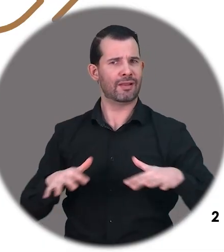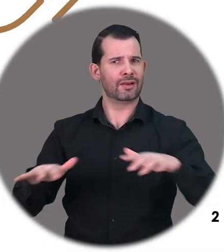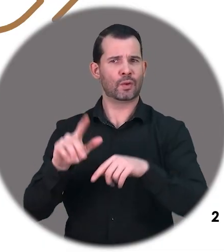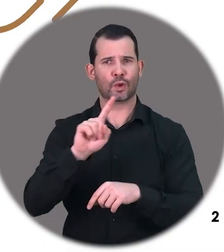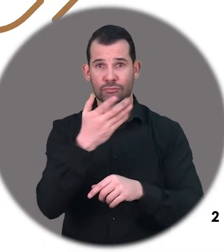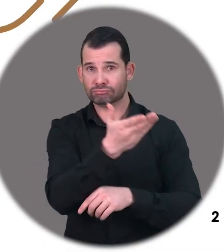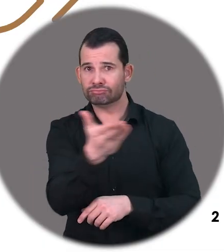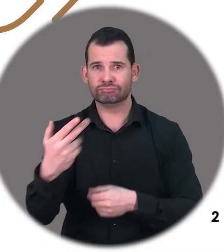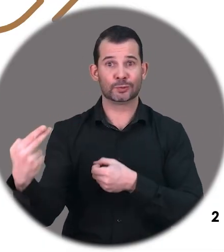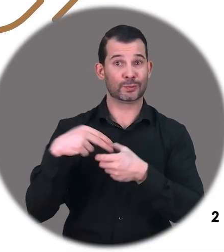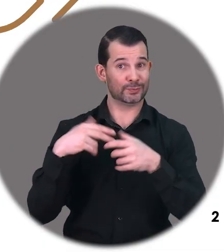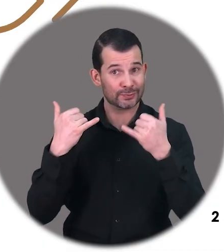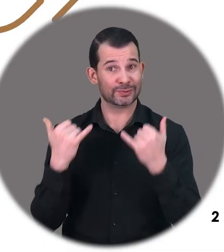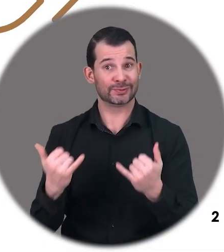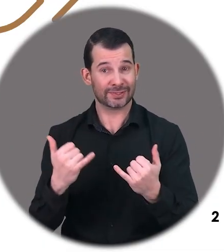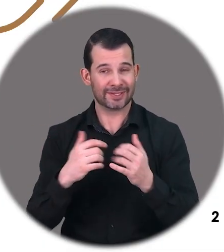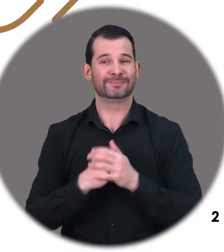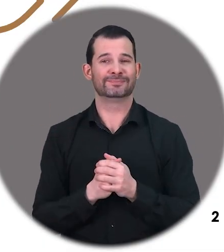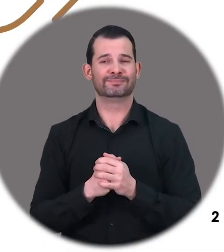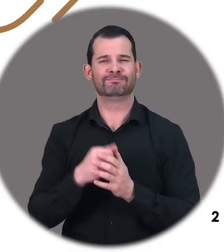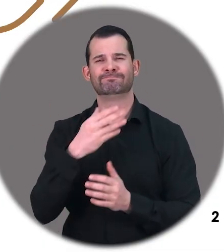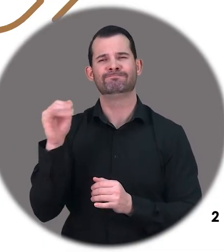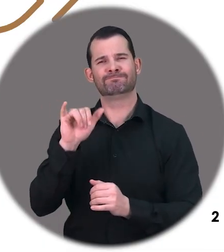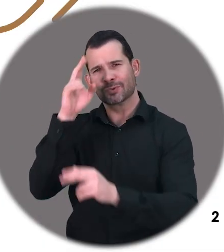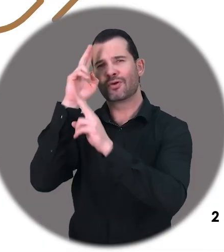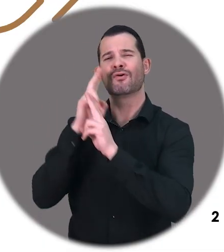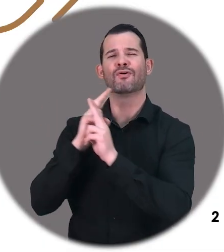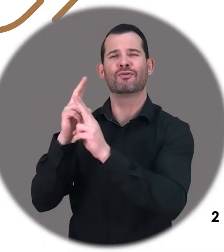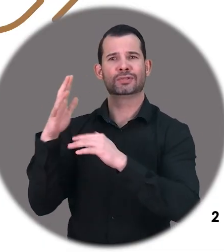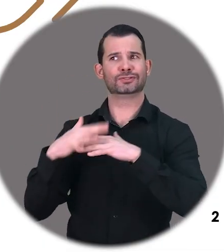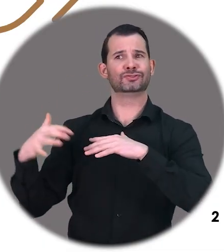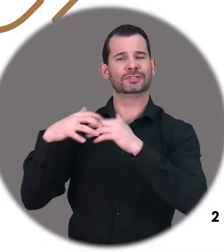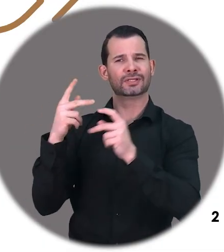from which you are joining us today, and to honour the Indigenous caretakers